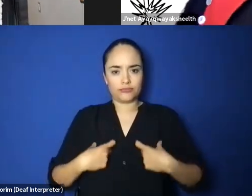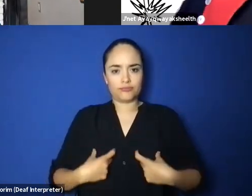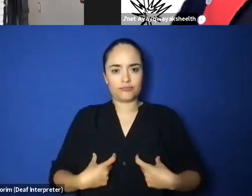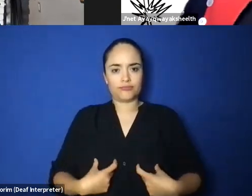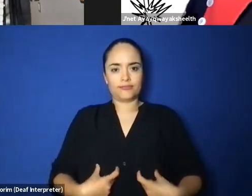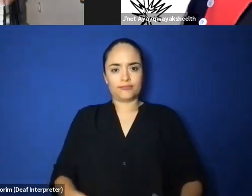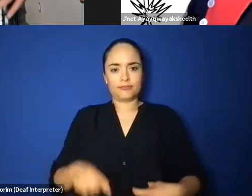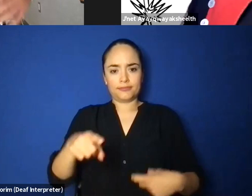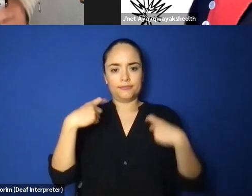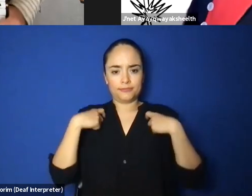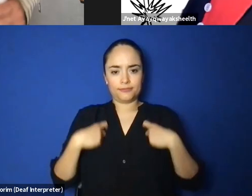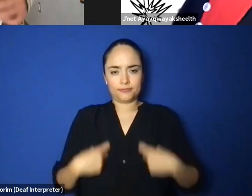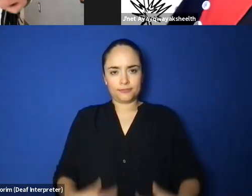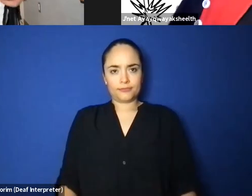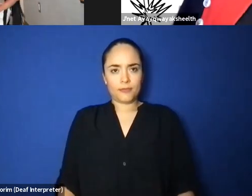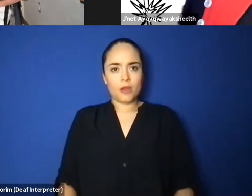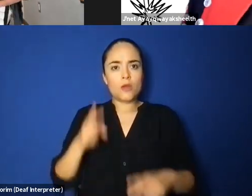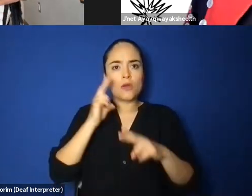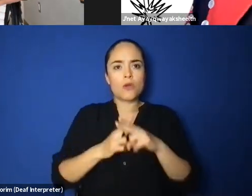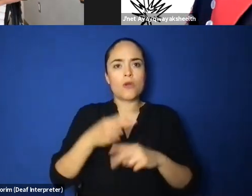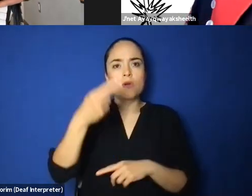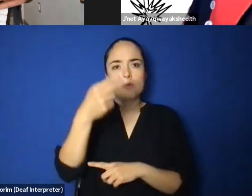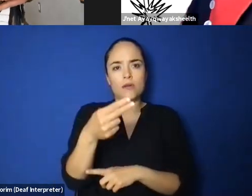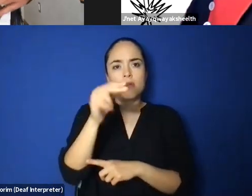we just call that a harness. And then I have a beaded piece that keeps it together.